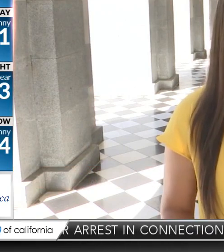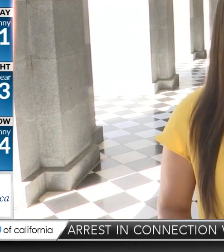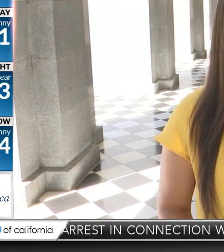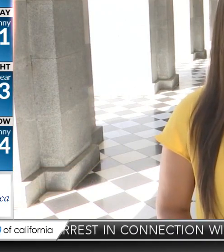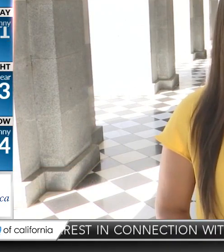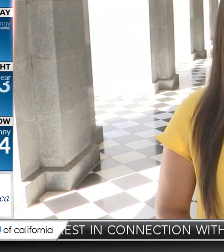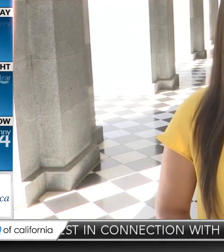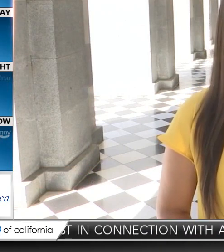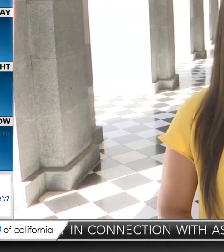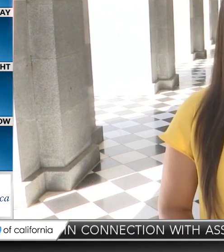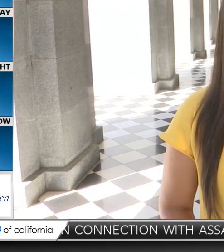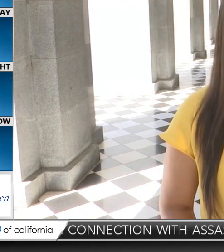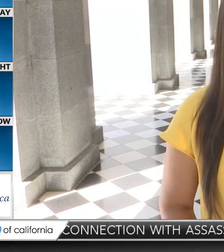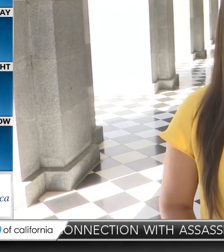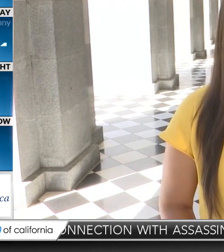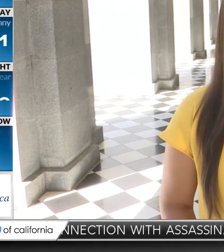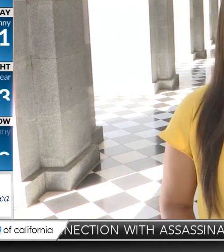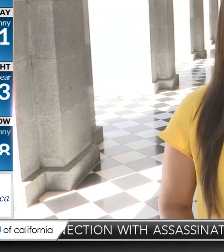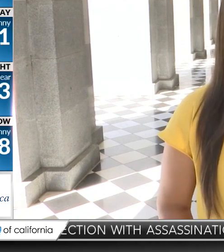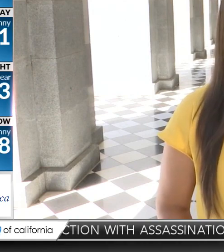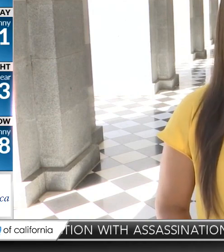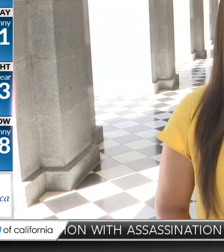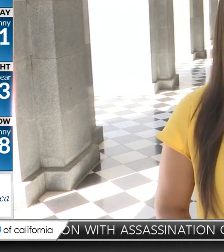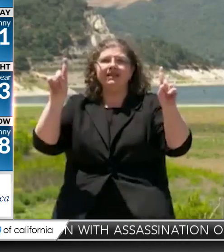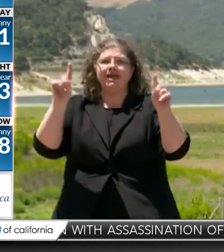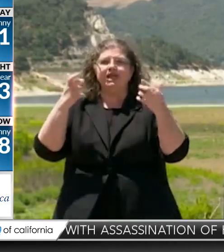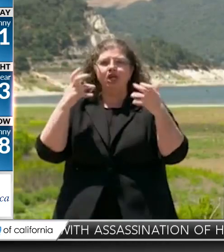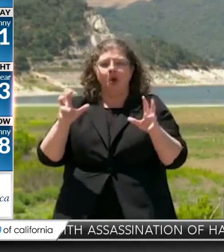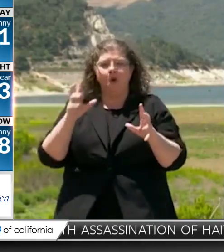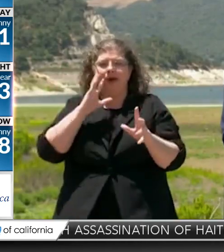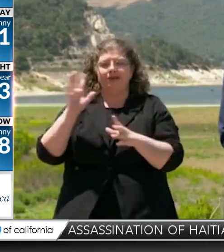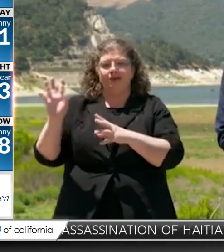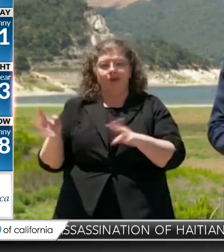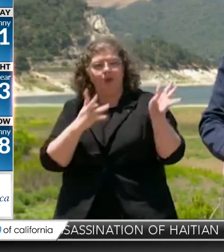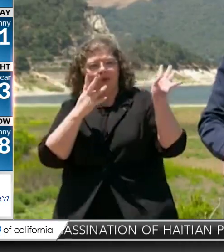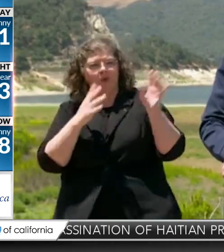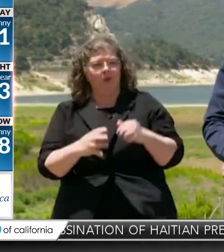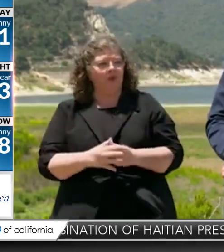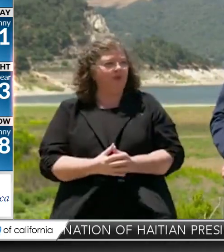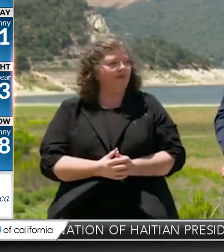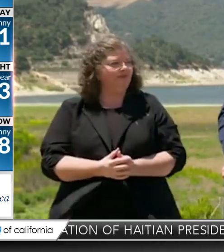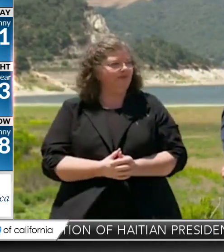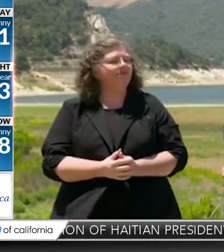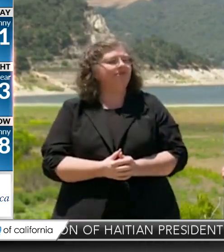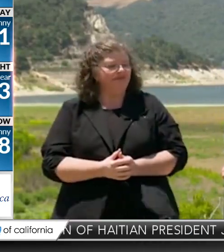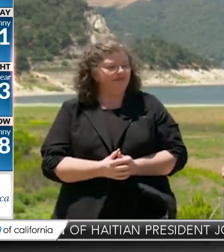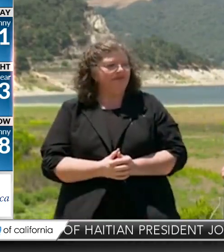CALIFORNIANS TO REDUCE THEIR WATER USE VOLUNTARILY NOT MANDATORY THIS AS MOST OF